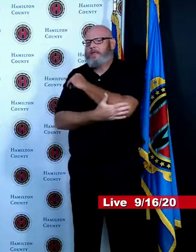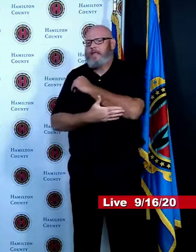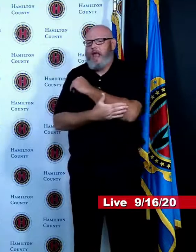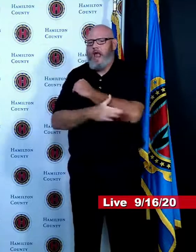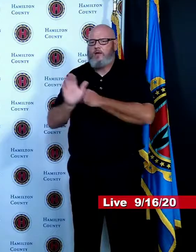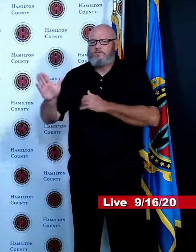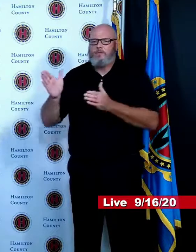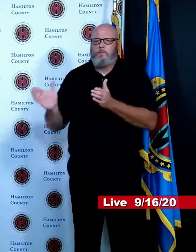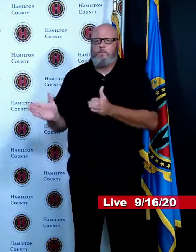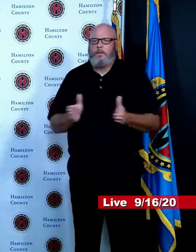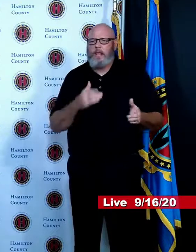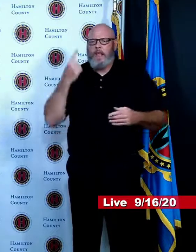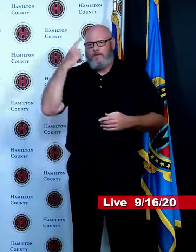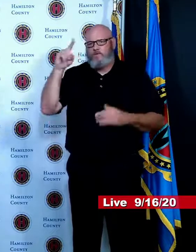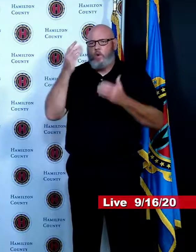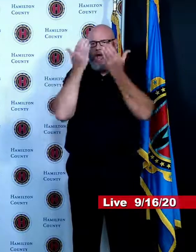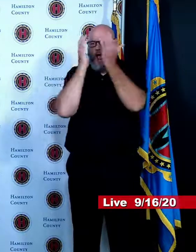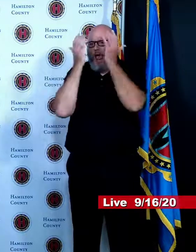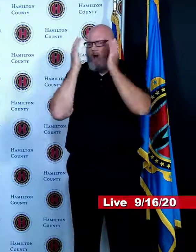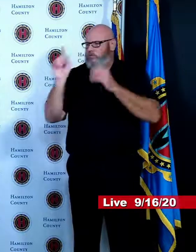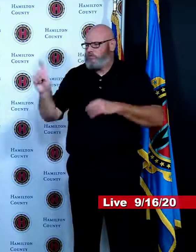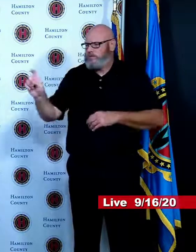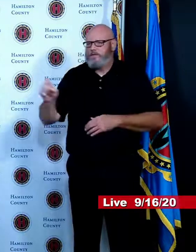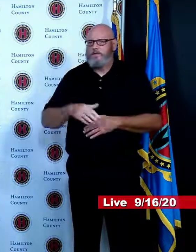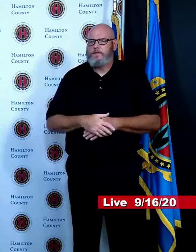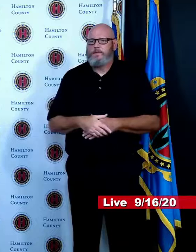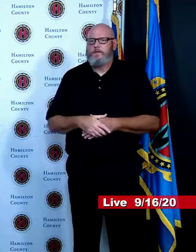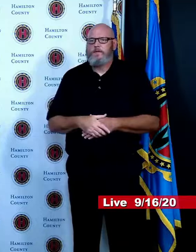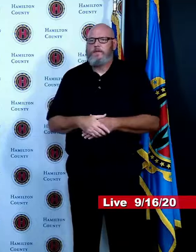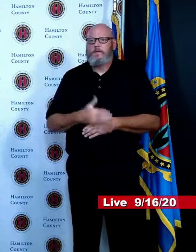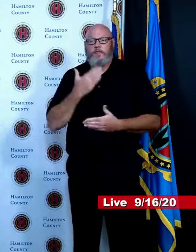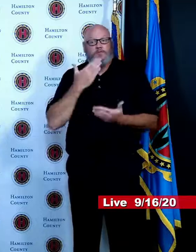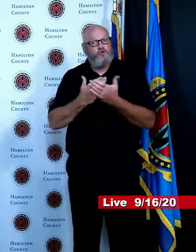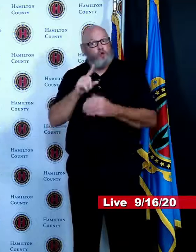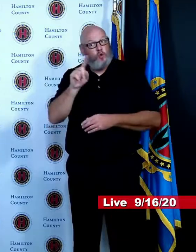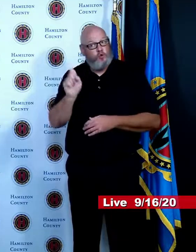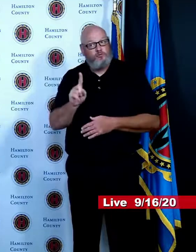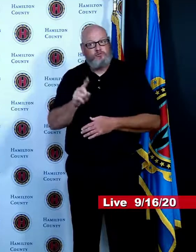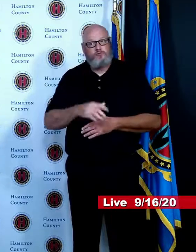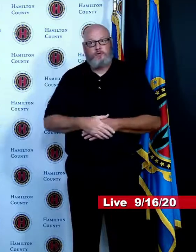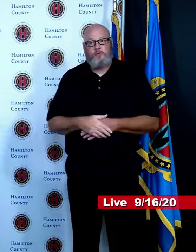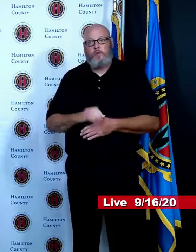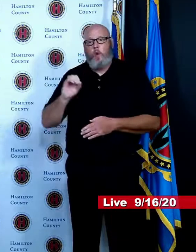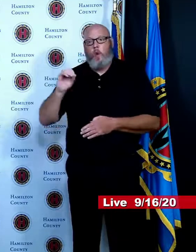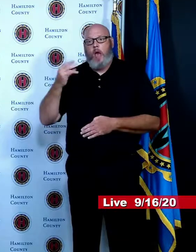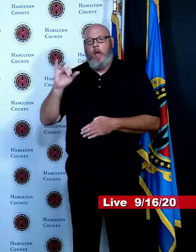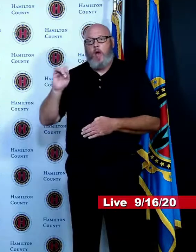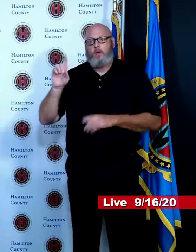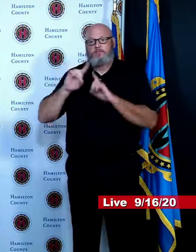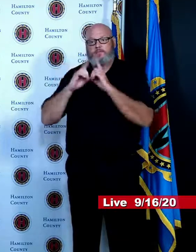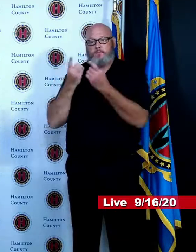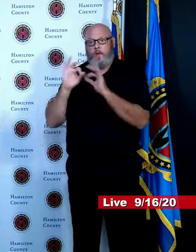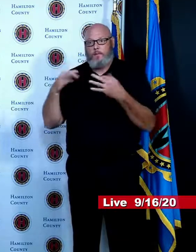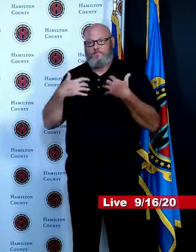of Covid oh Megan great question in fact the Ohio Department of Health has their weekly meeting in about 30